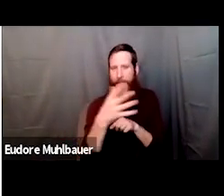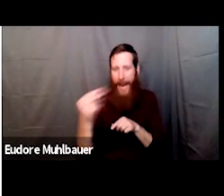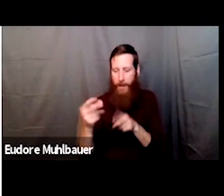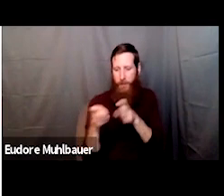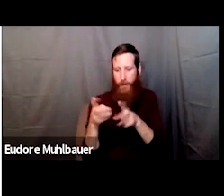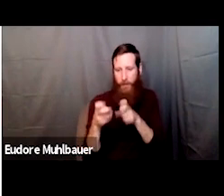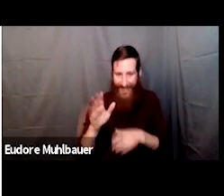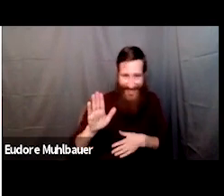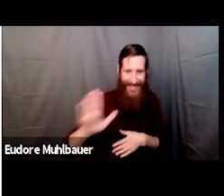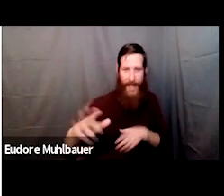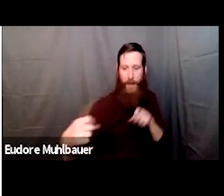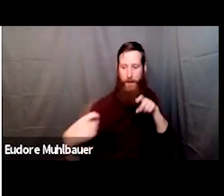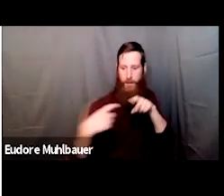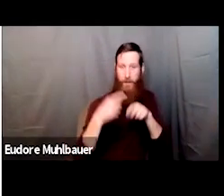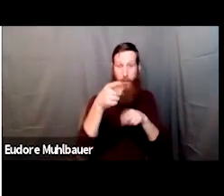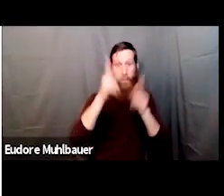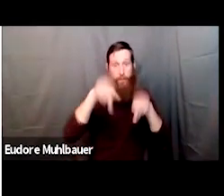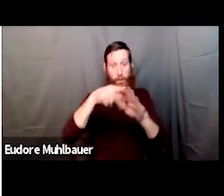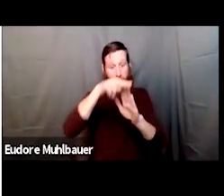that way you can locate your buried companion in the snow.